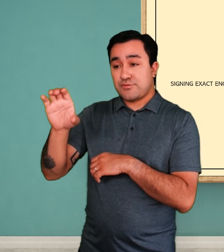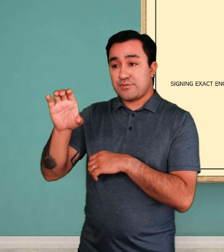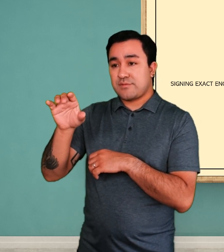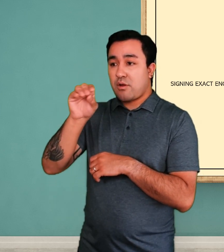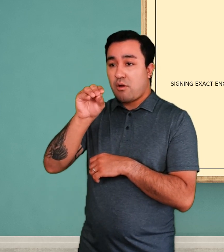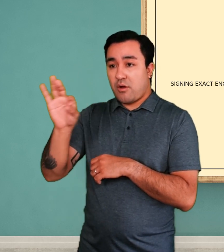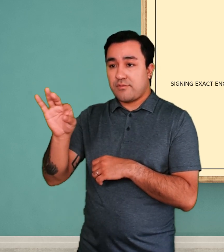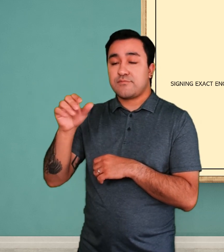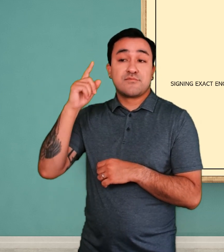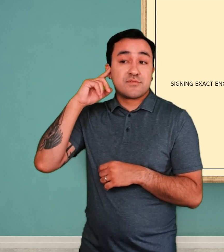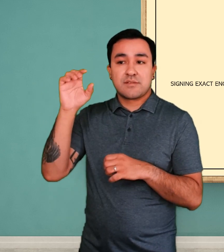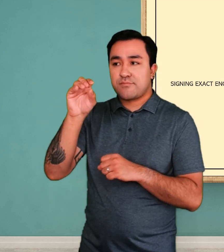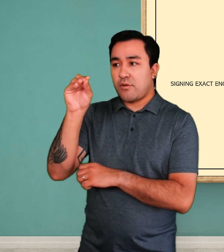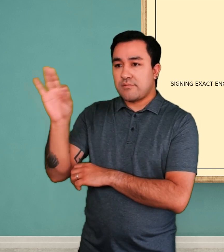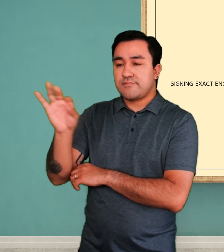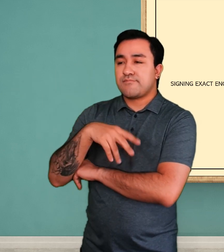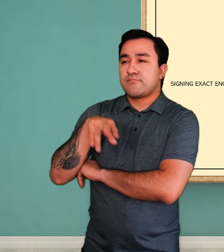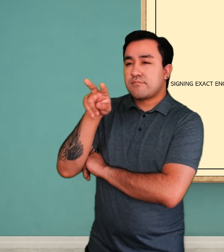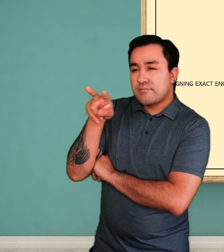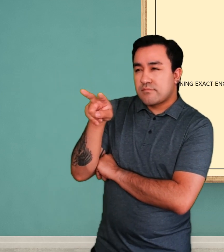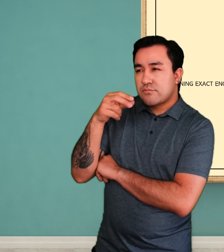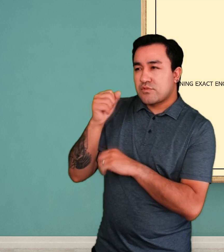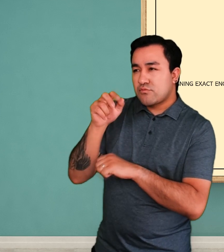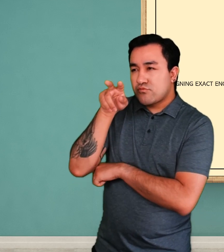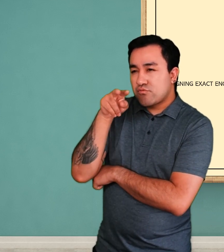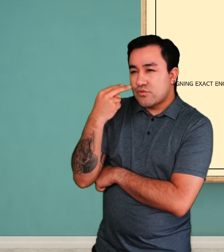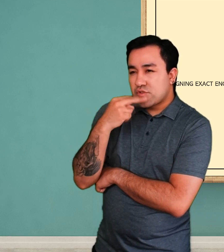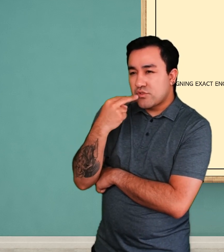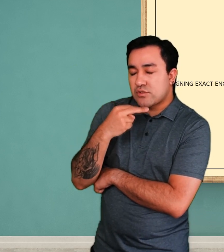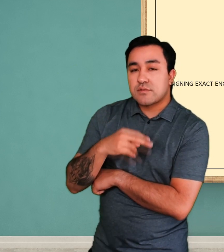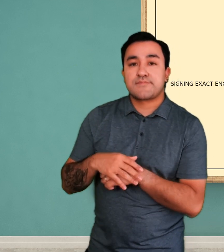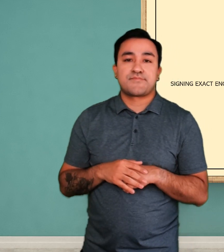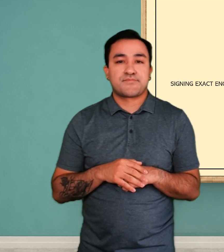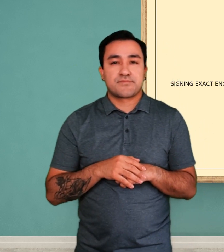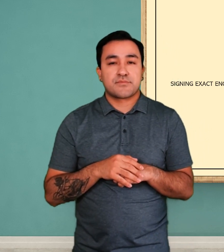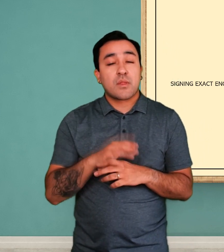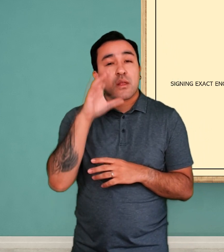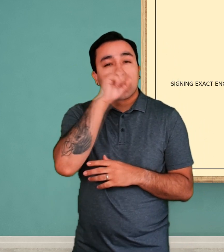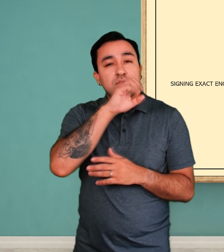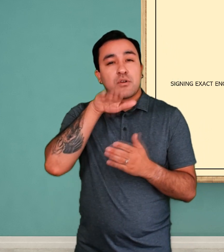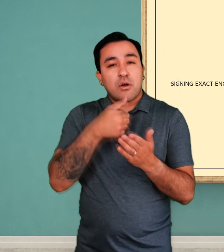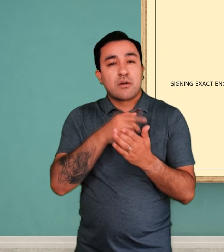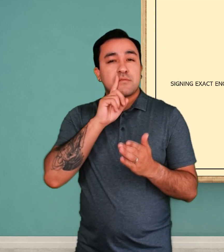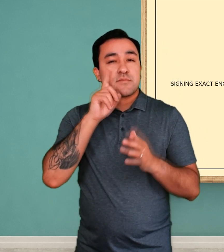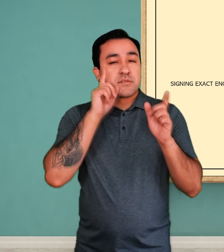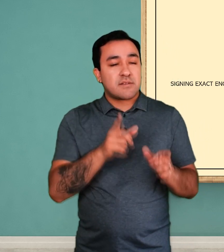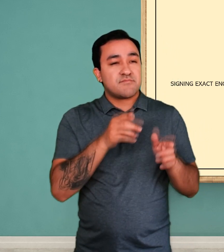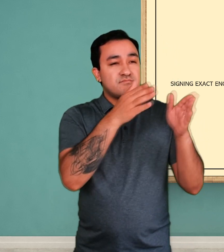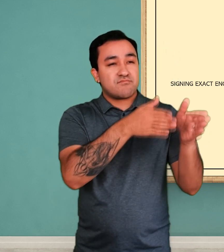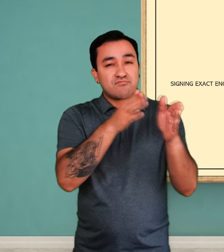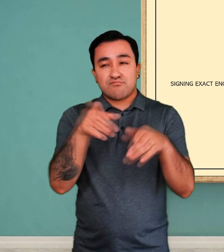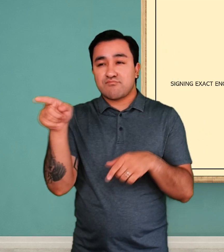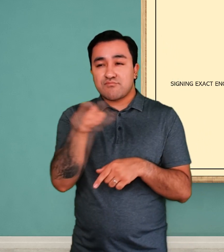to read the actors' lips. Do not assume the Deaf person you meet speaks and reads lips. If they do,